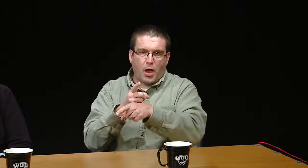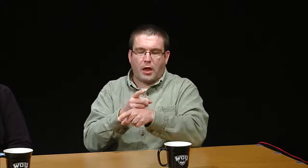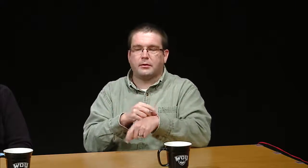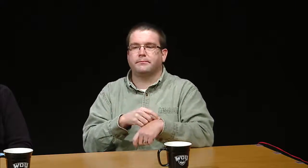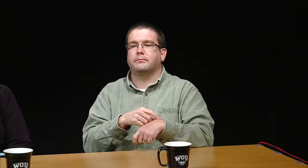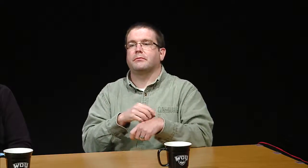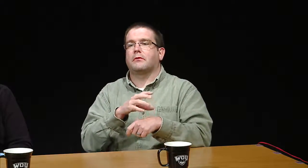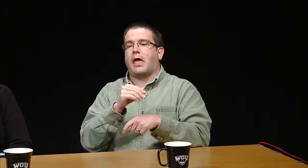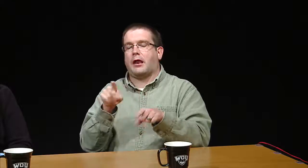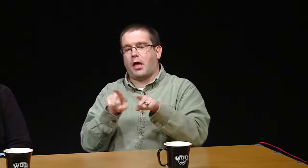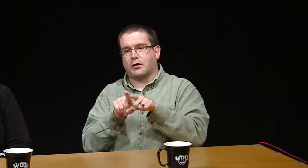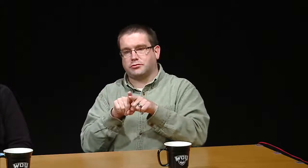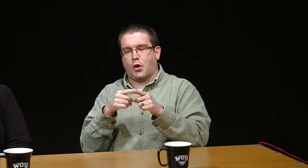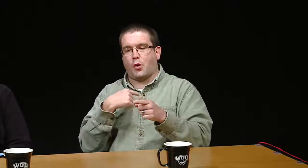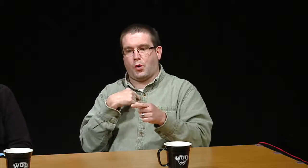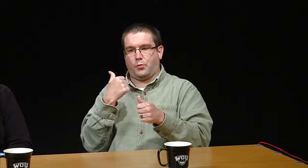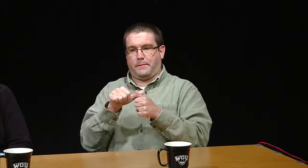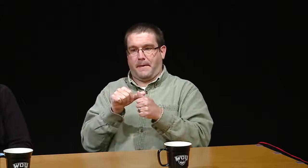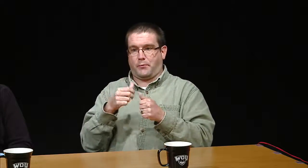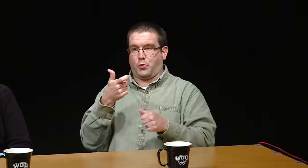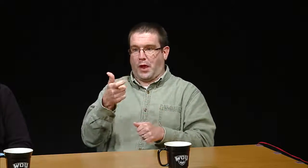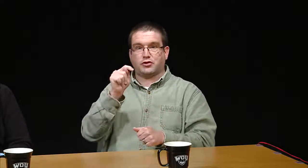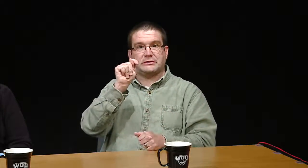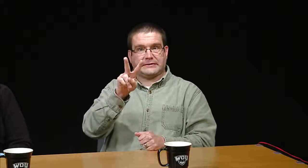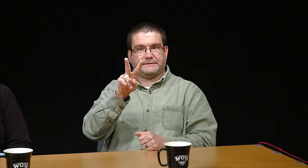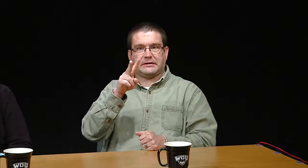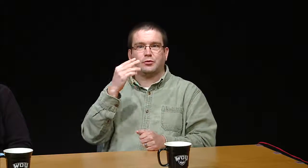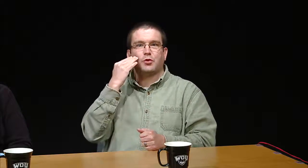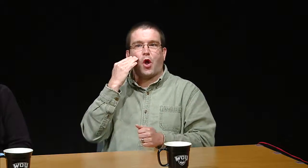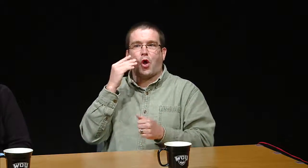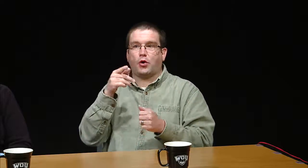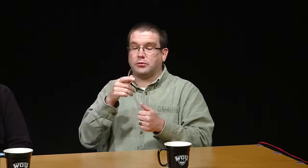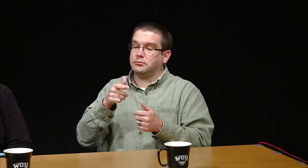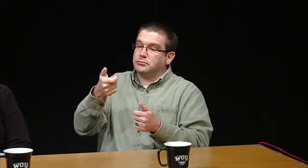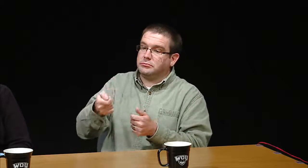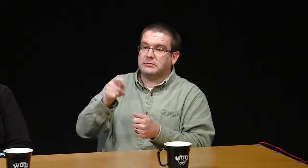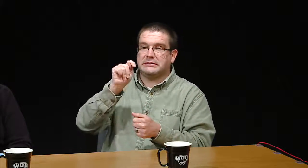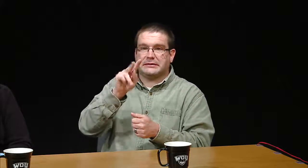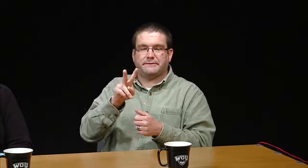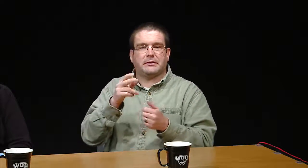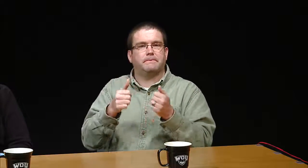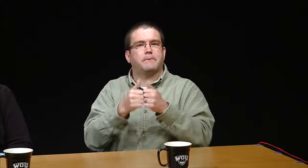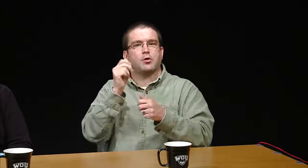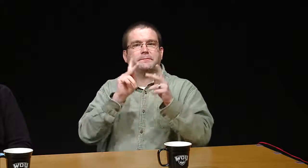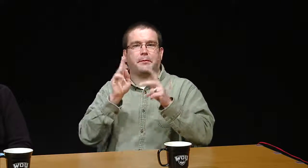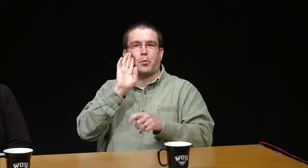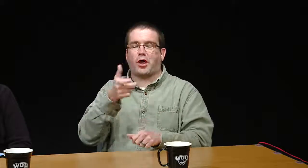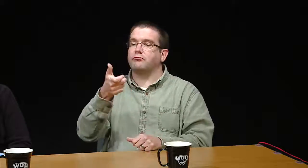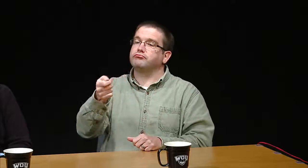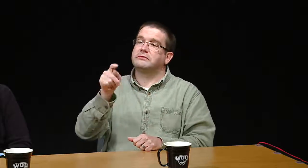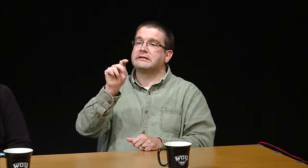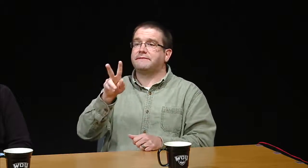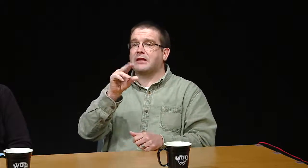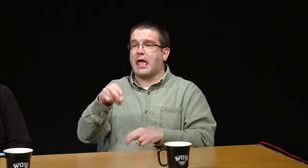learning how to correct things, time things, sync things -- those were all words that were new to me.